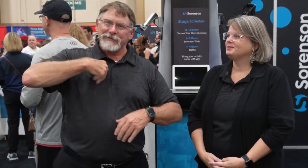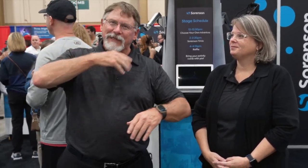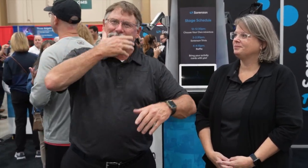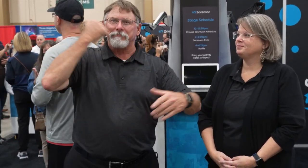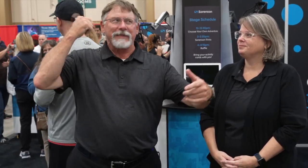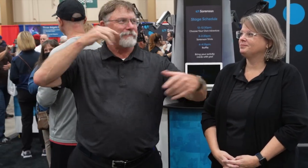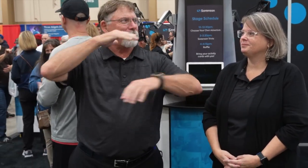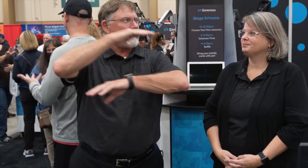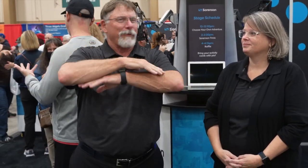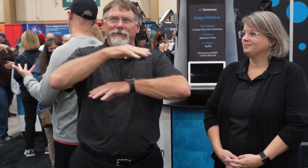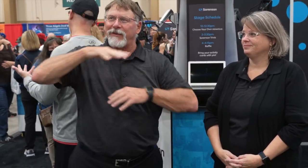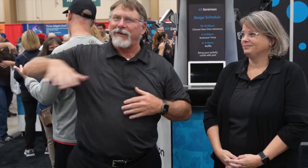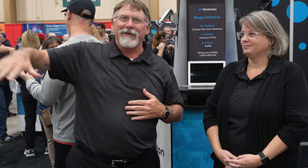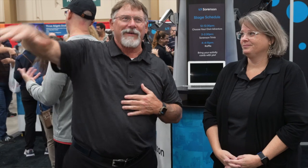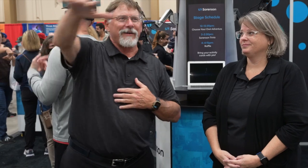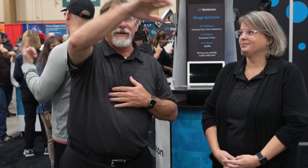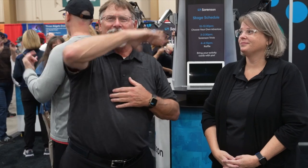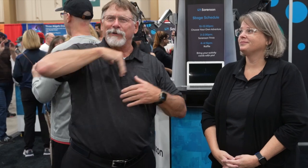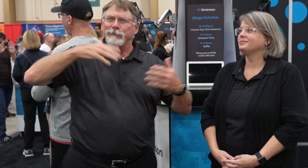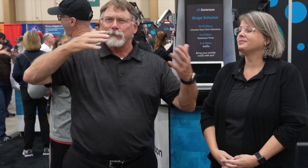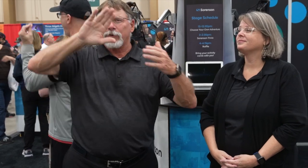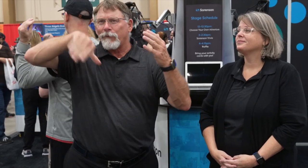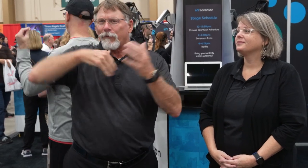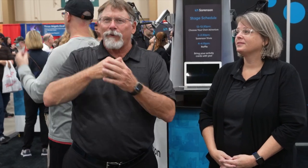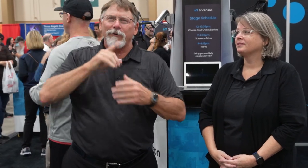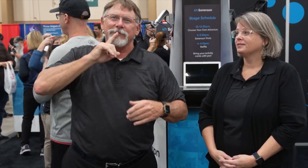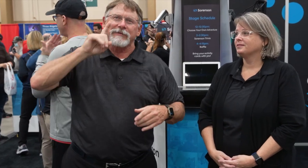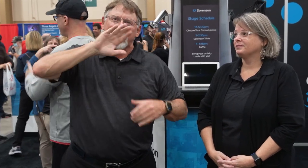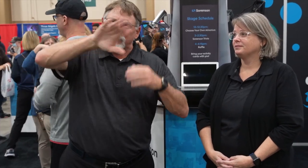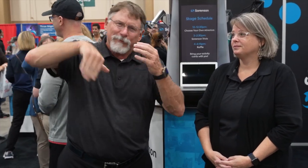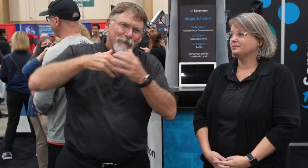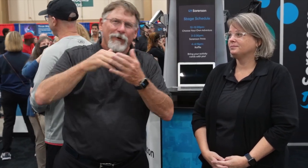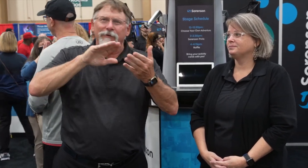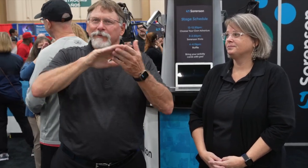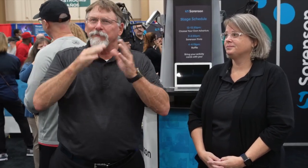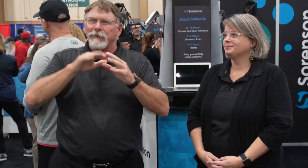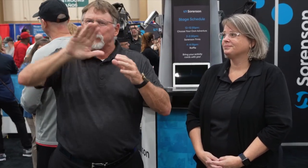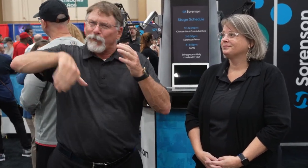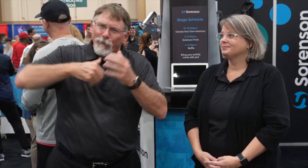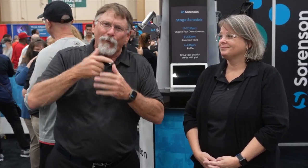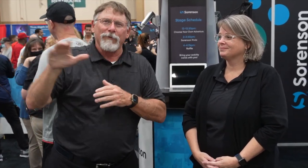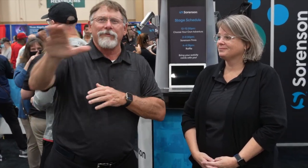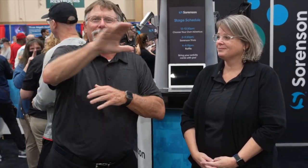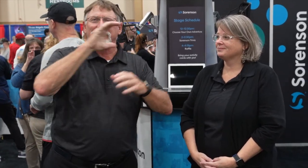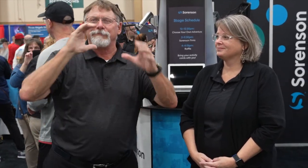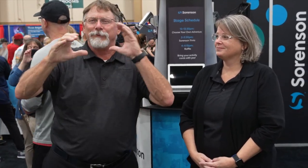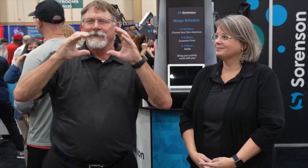Sorenson has the best booth here, for all Deaf people